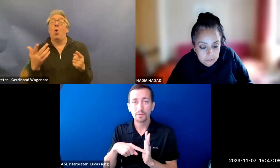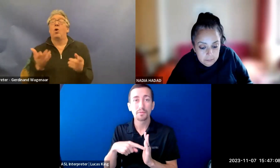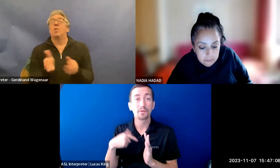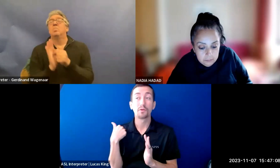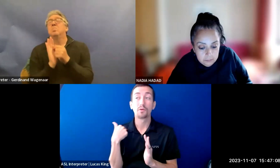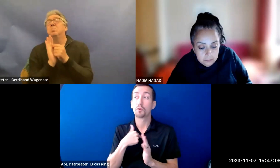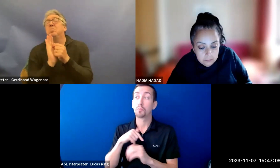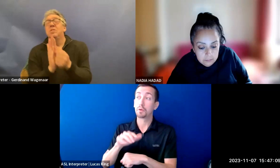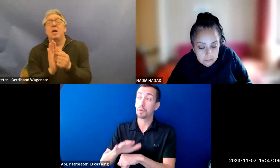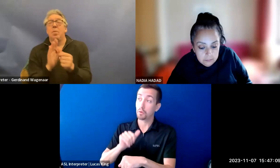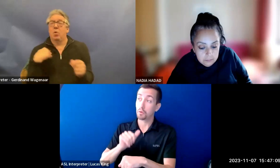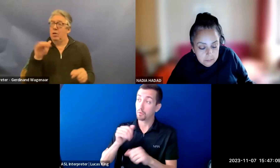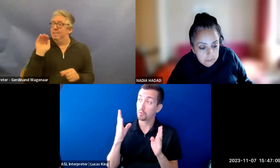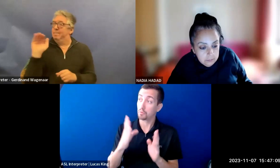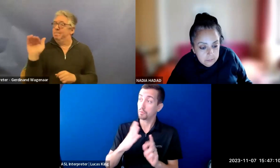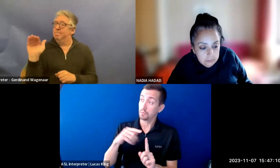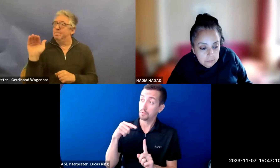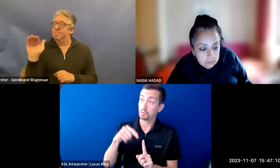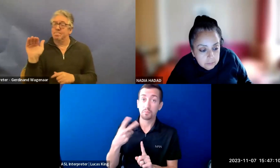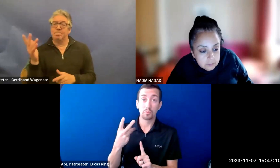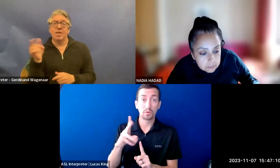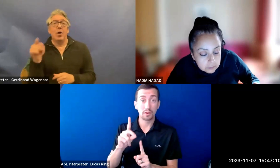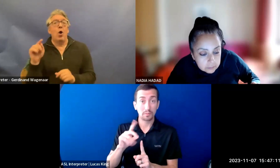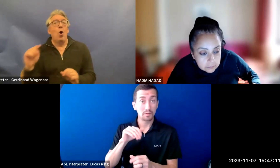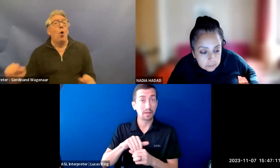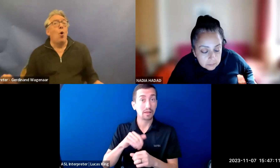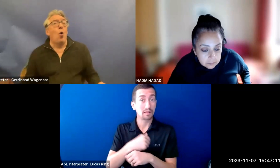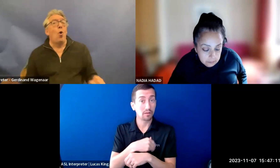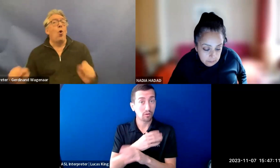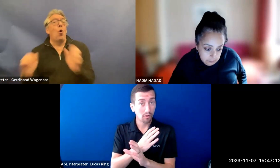to Persons with Disabilities in the conflict in Cabo Delgado.